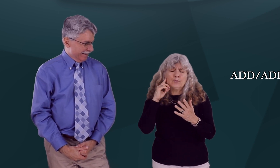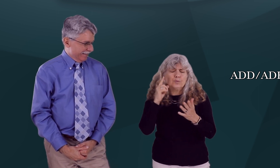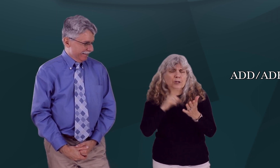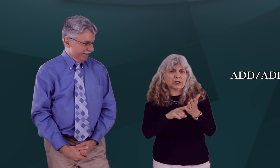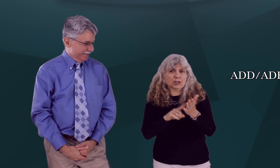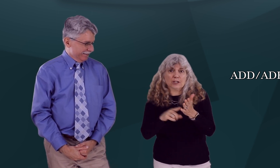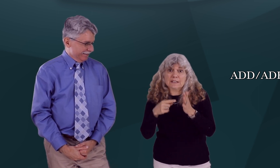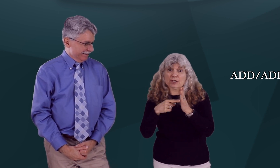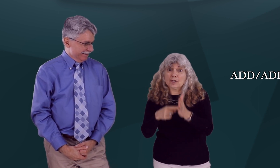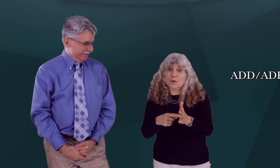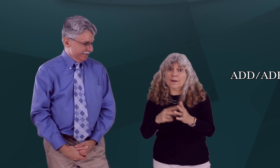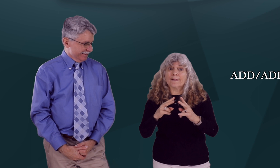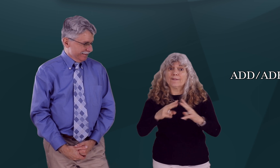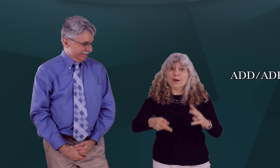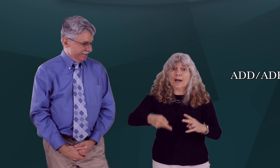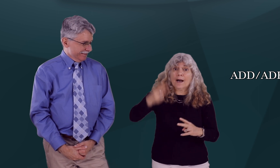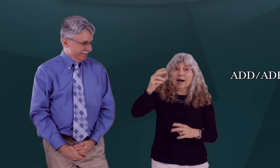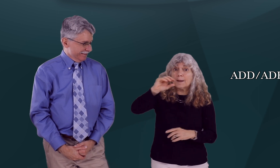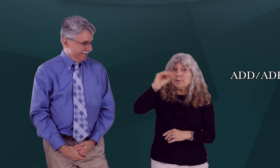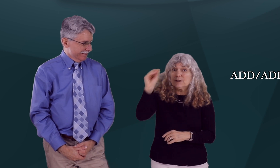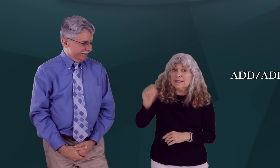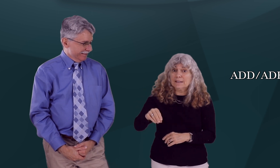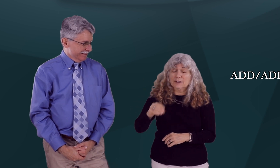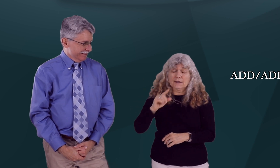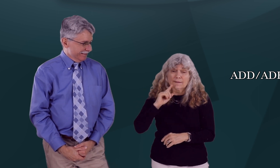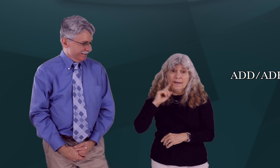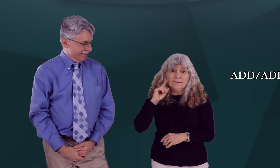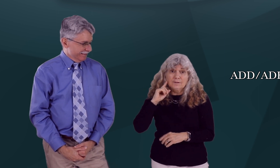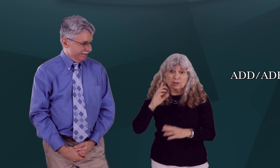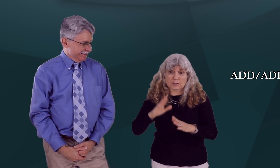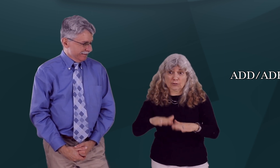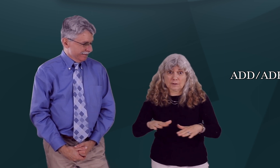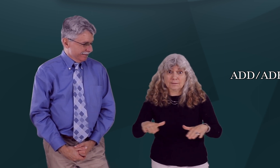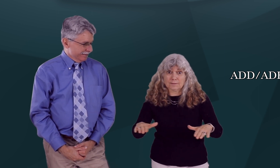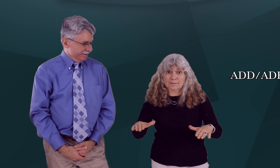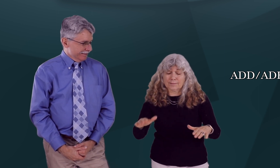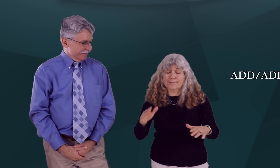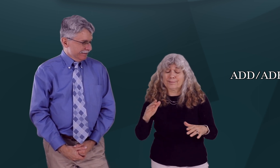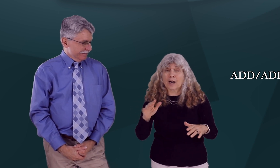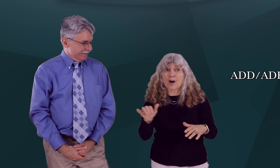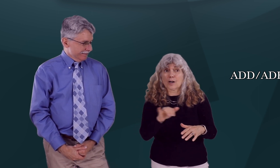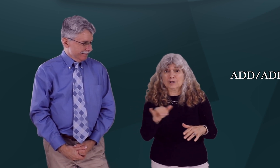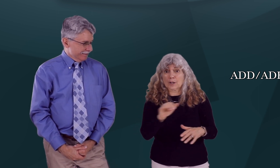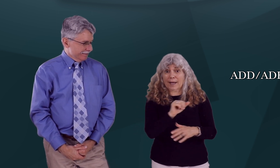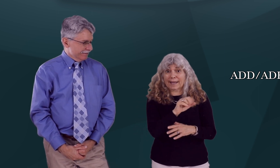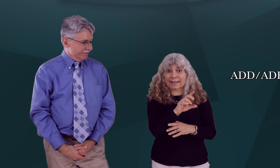Research has shown that a very high percentage of deaf children have ADD or ADHD.